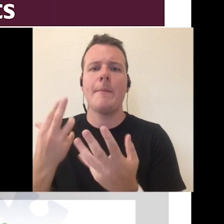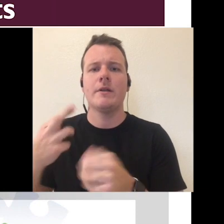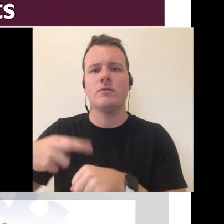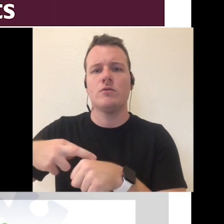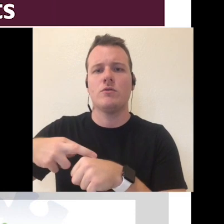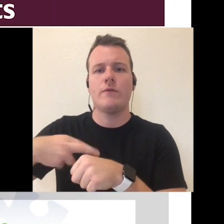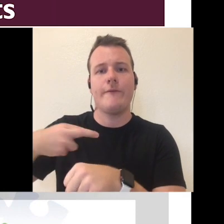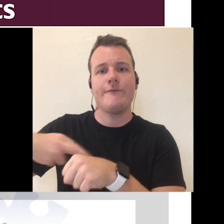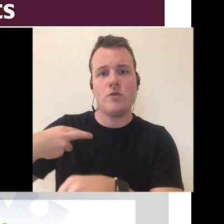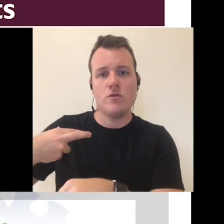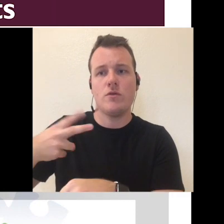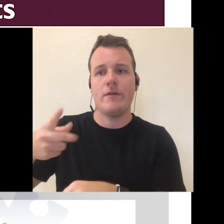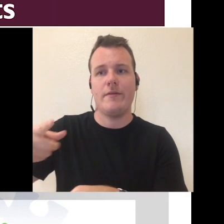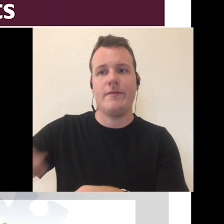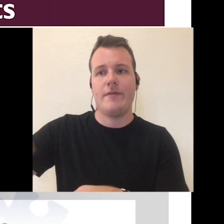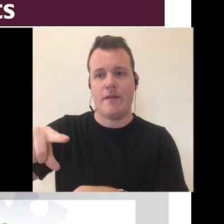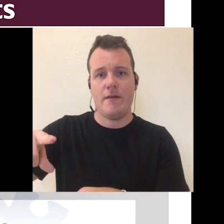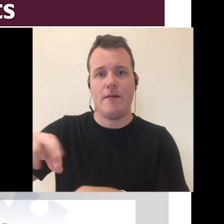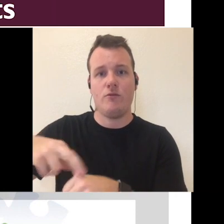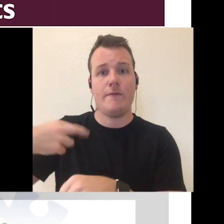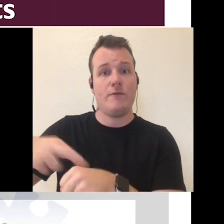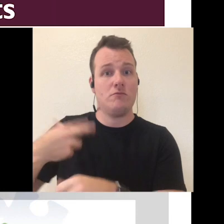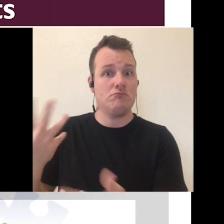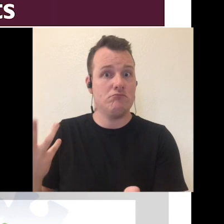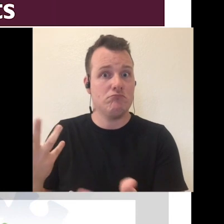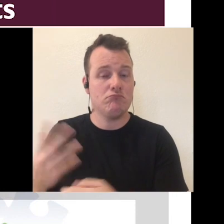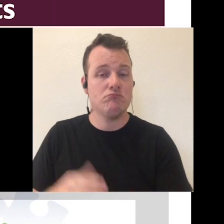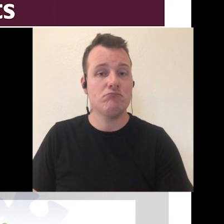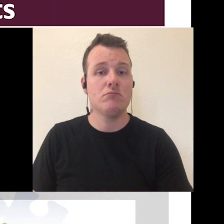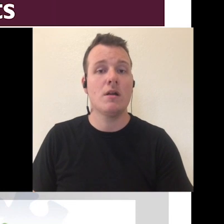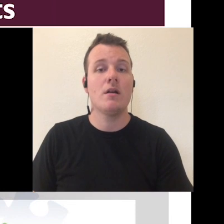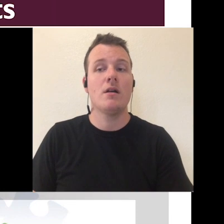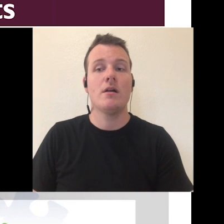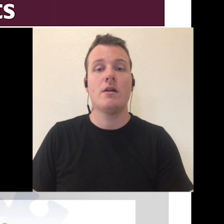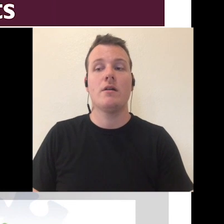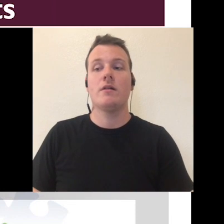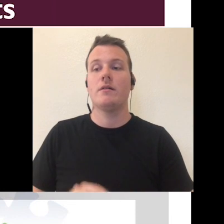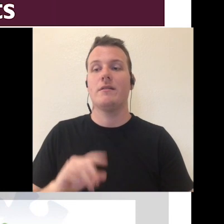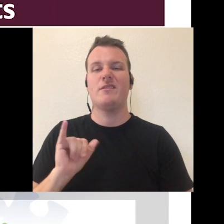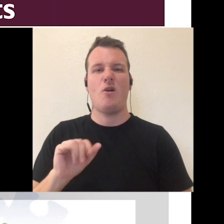referrals the school districts make, and and once you